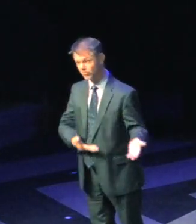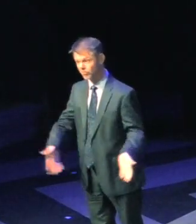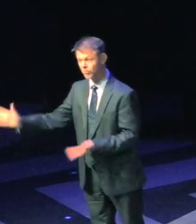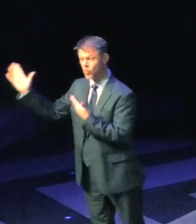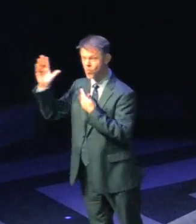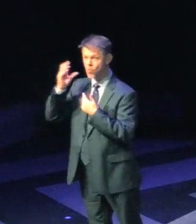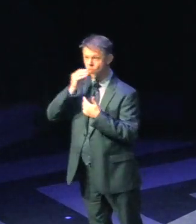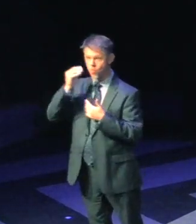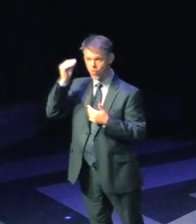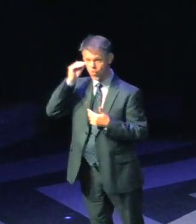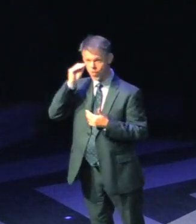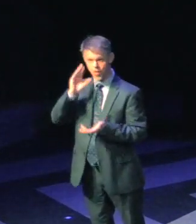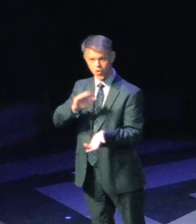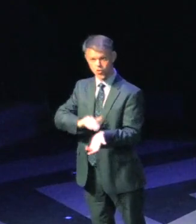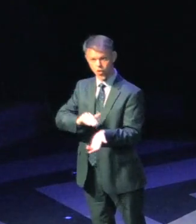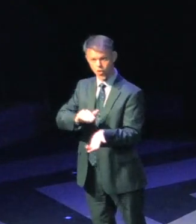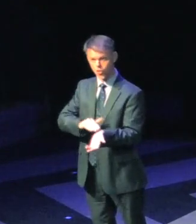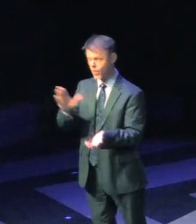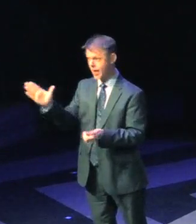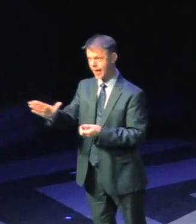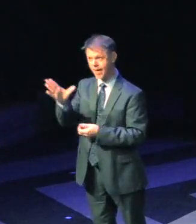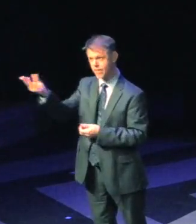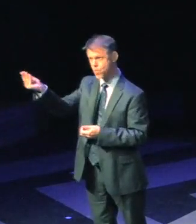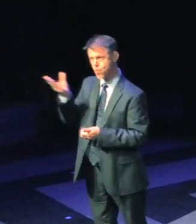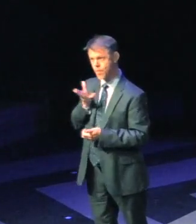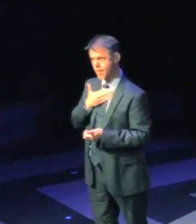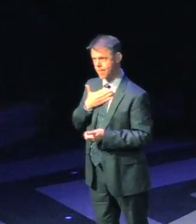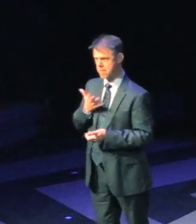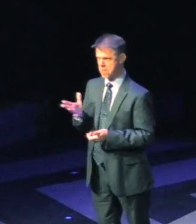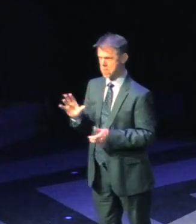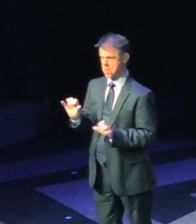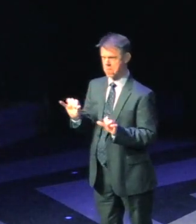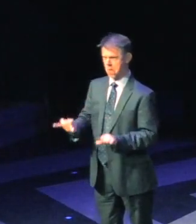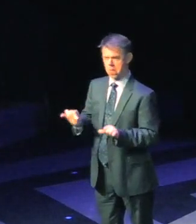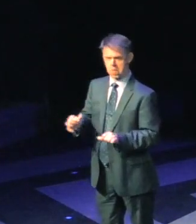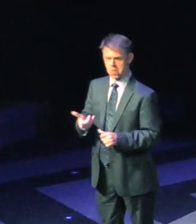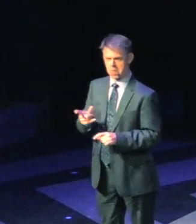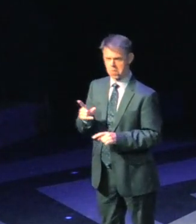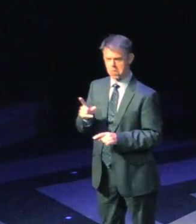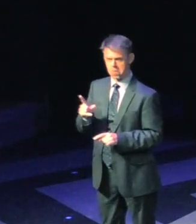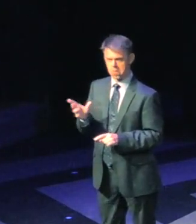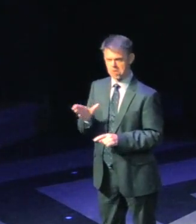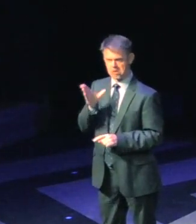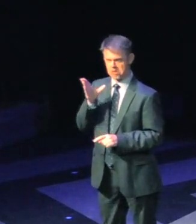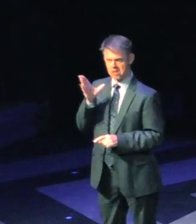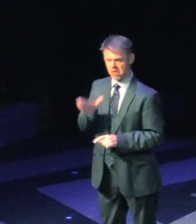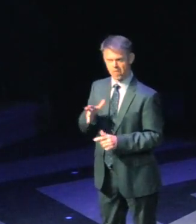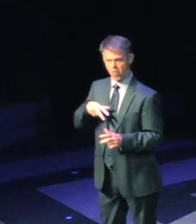there was a possibility that I would never walk again. One of my friends and teammates